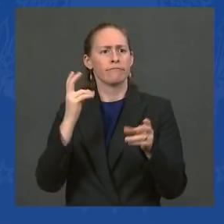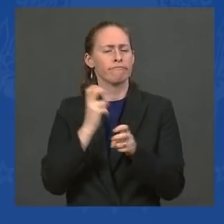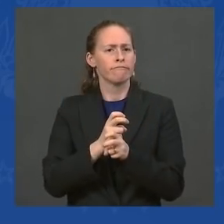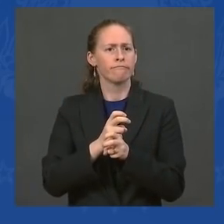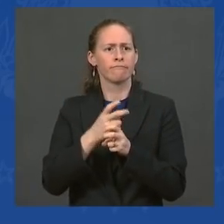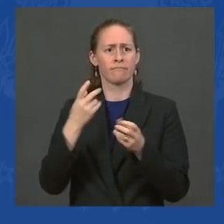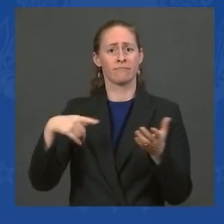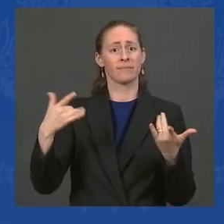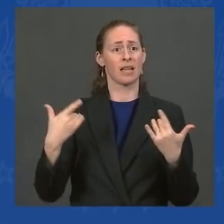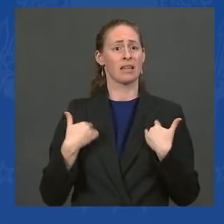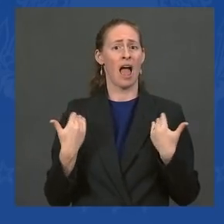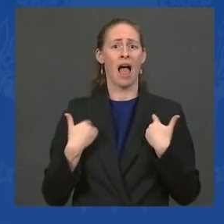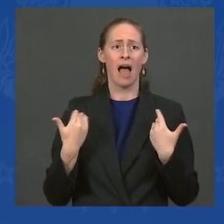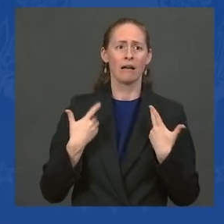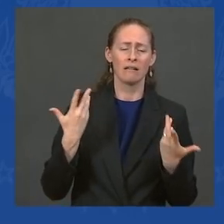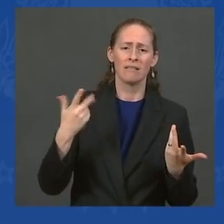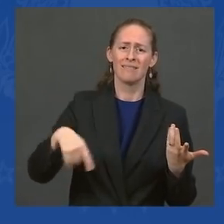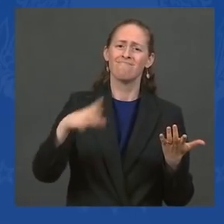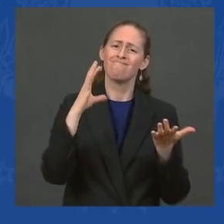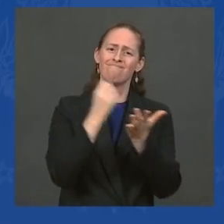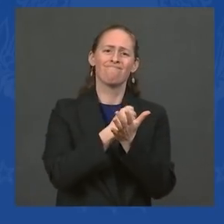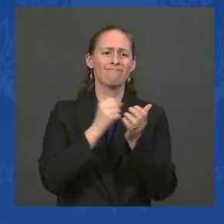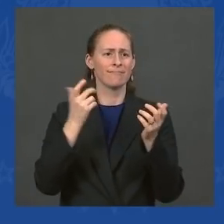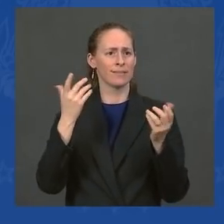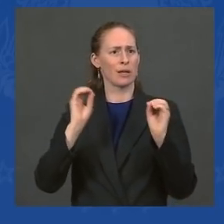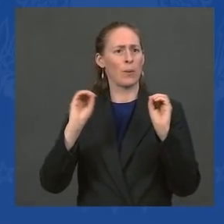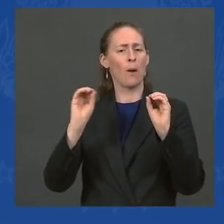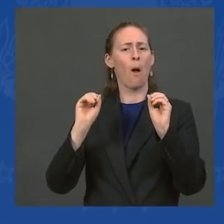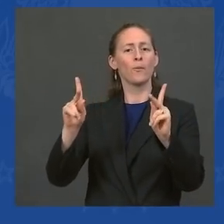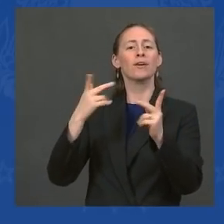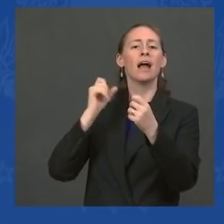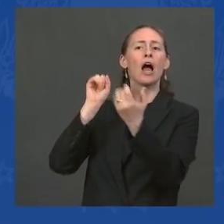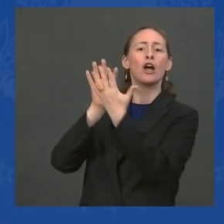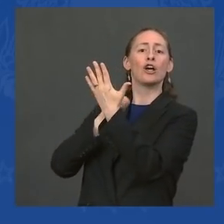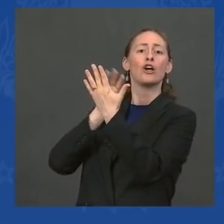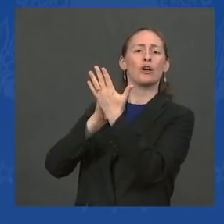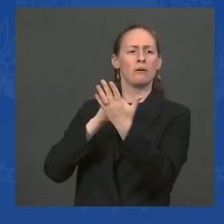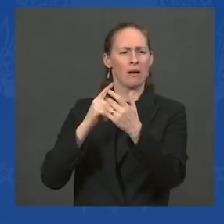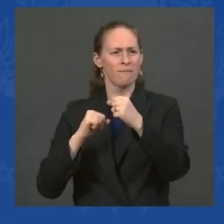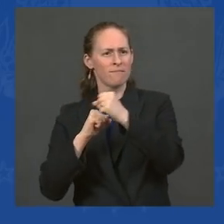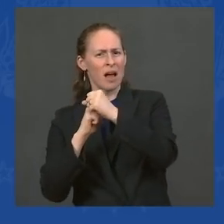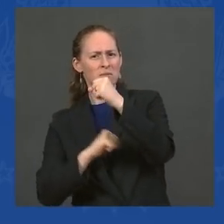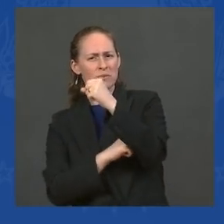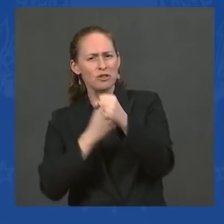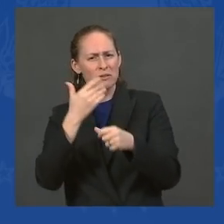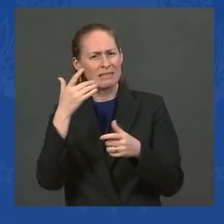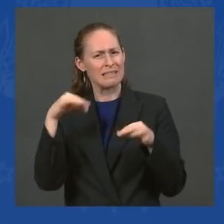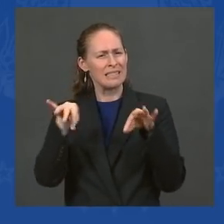learning experiences needed for higher order thinking, executive function and language skills.